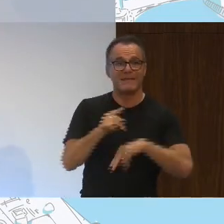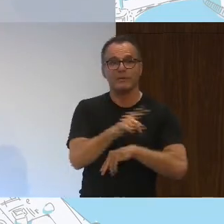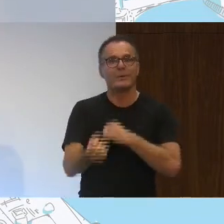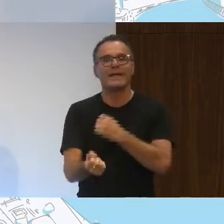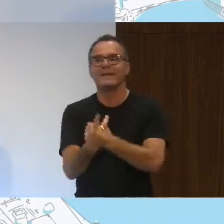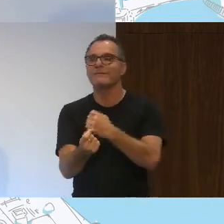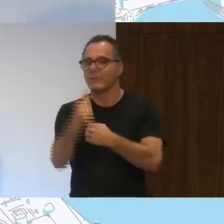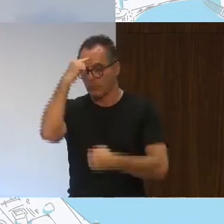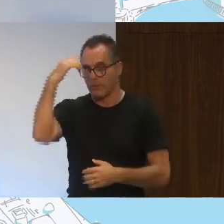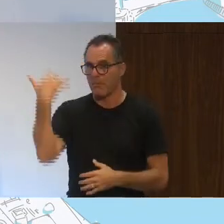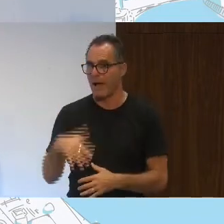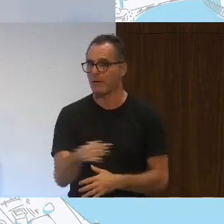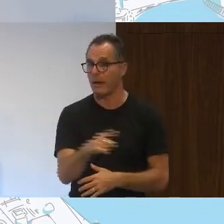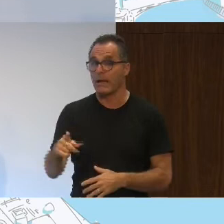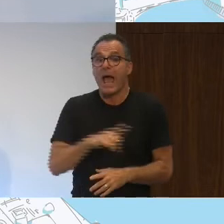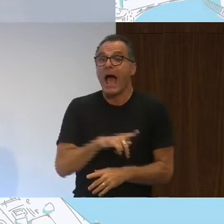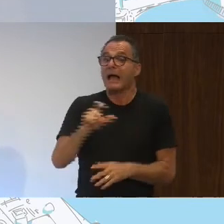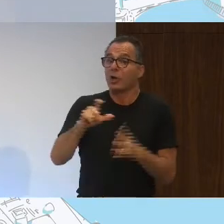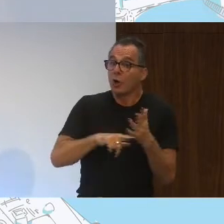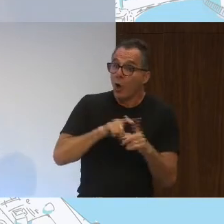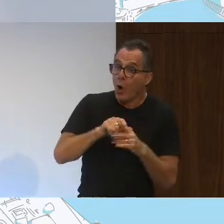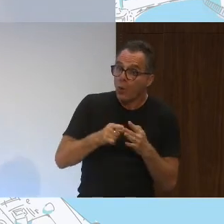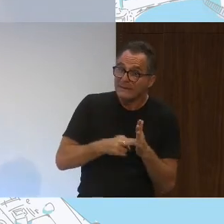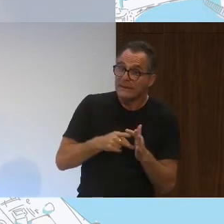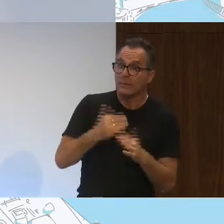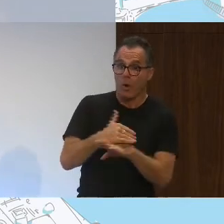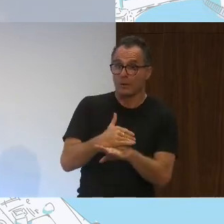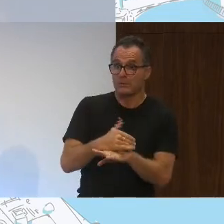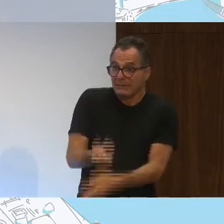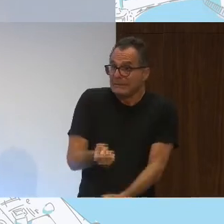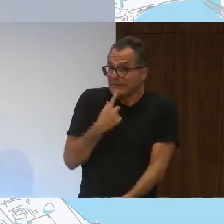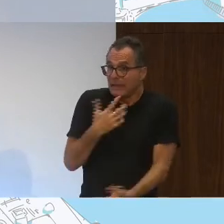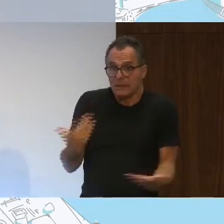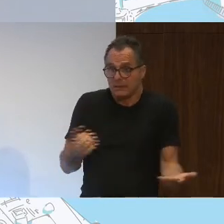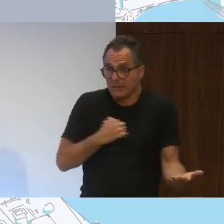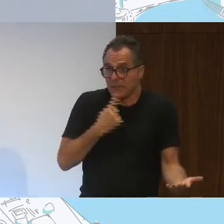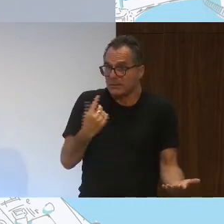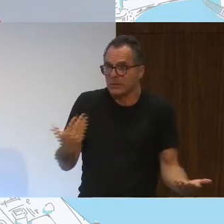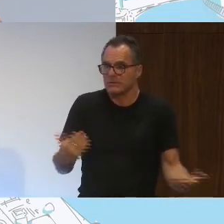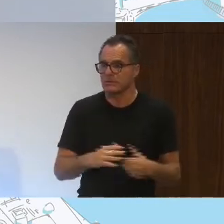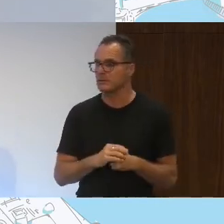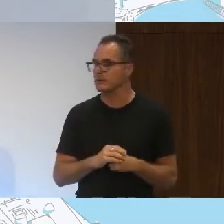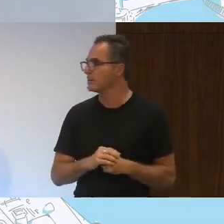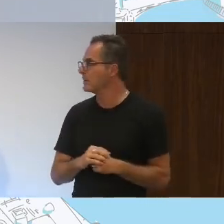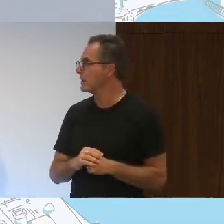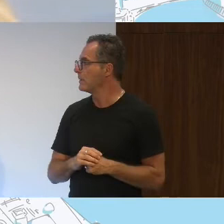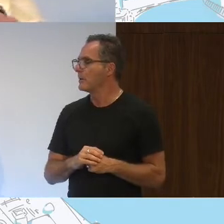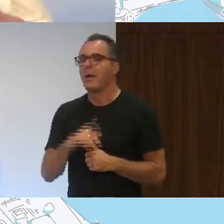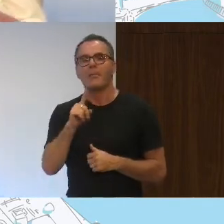and codeine works, then I would suggest that you take codeine. But I would certainly wouldn't be taking codeine more than two or three days a week